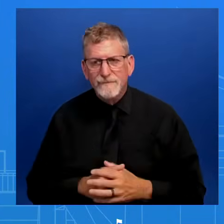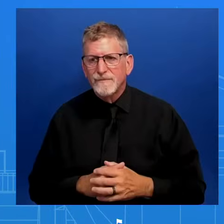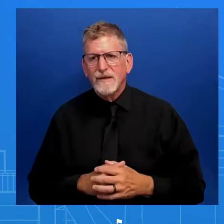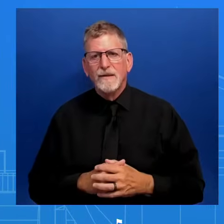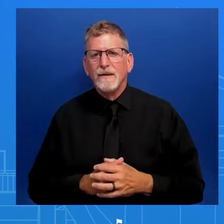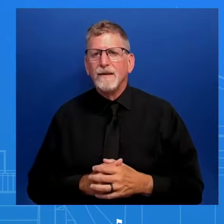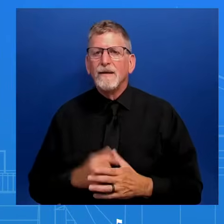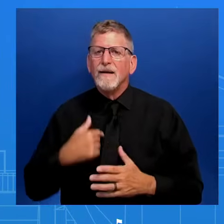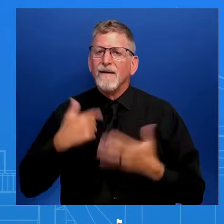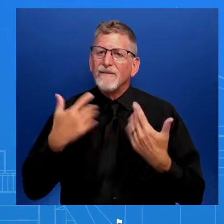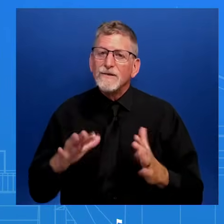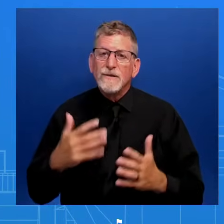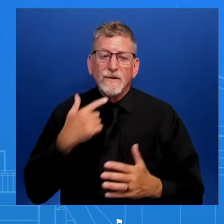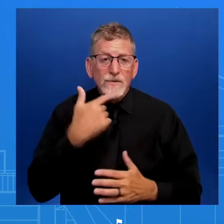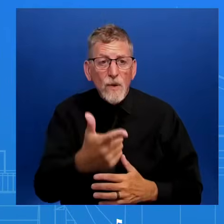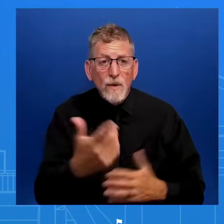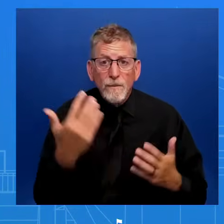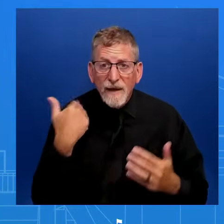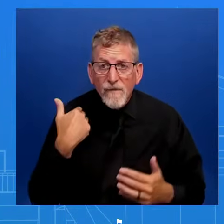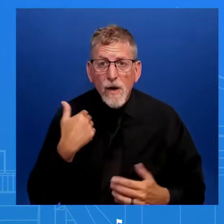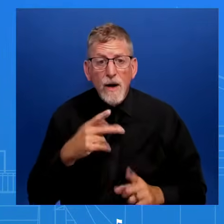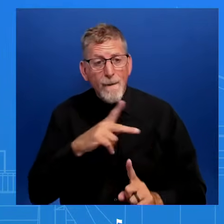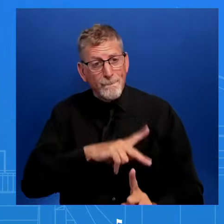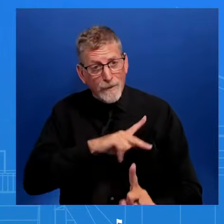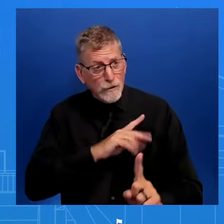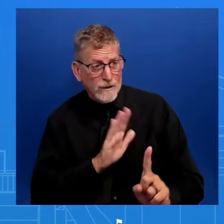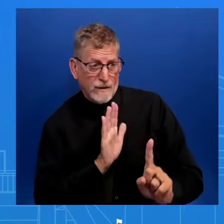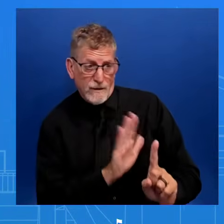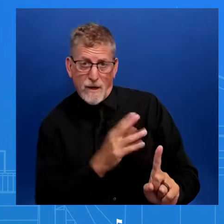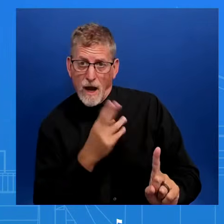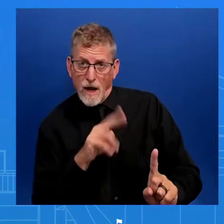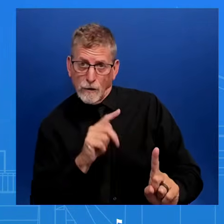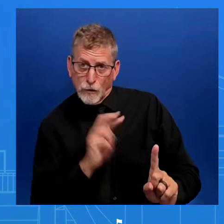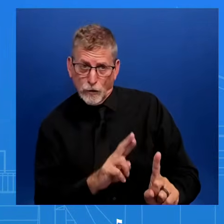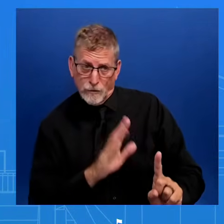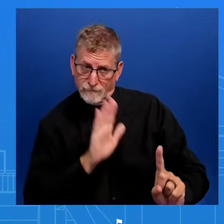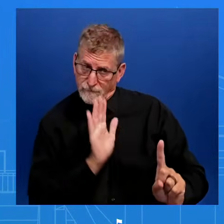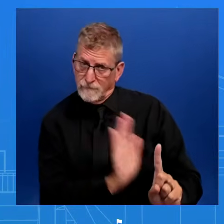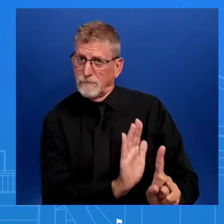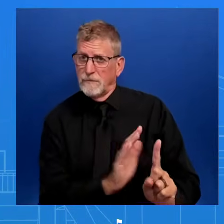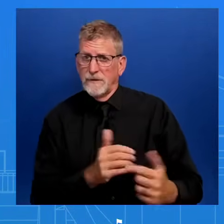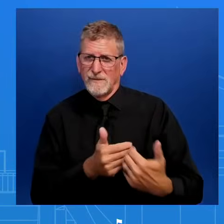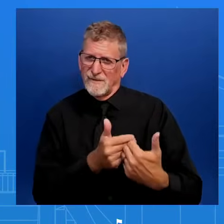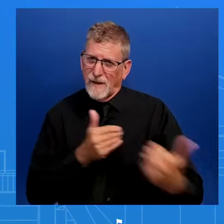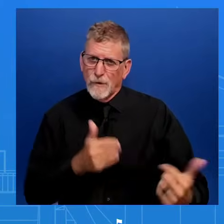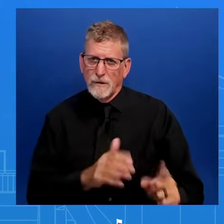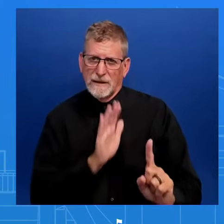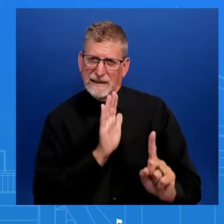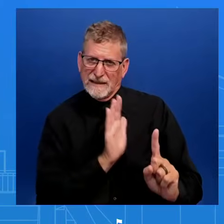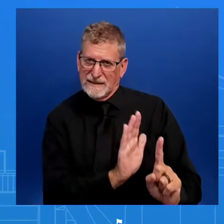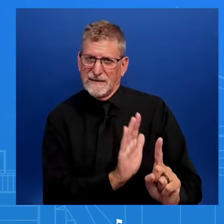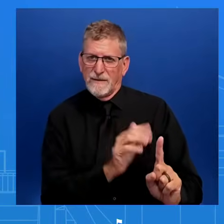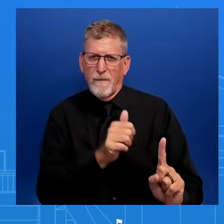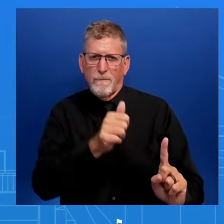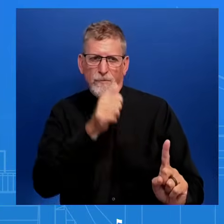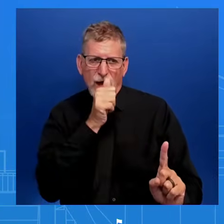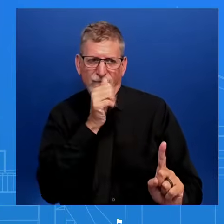as it relates to why there is no press conference today -- no joint press conference. Ms. Jean-Pierre: No, that's not what I said. Why they are -- why they are proceeding to move in the direction